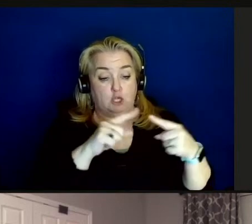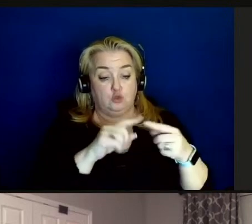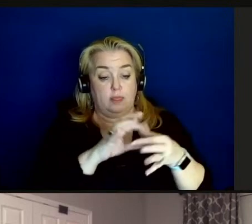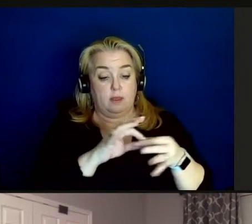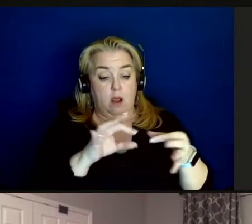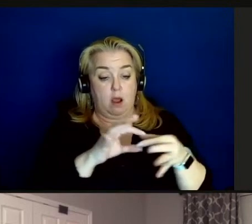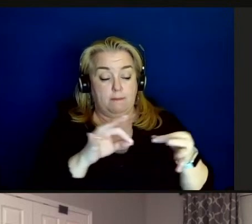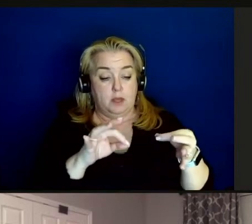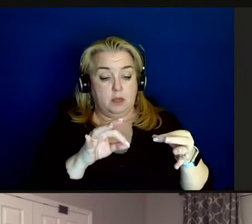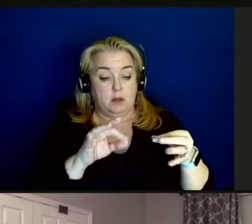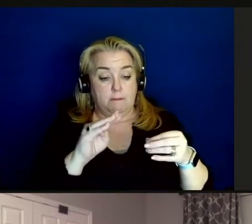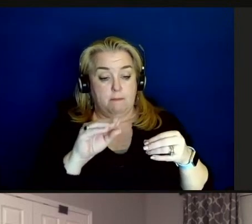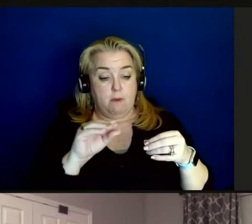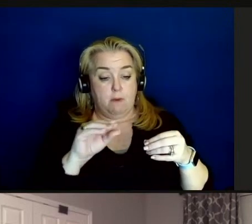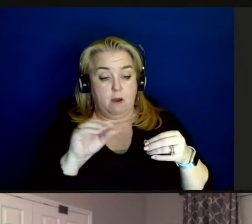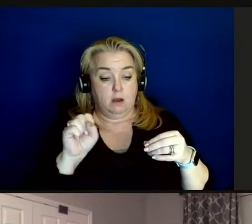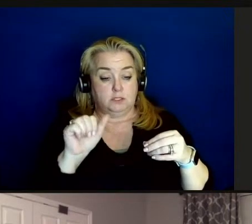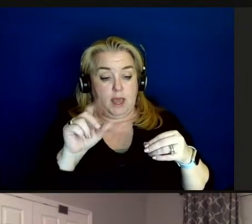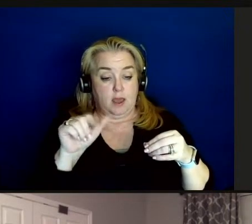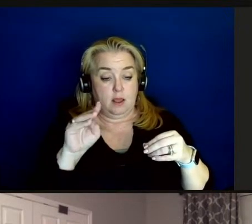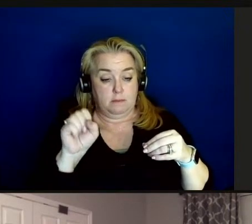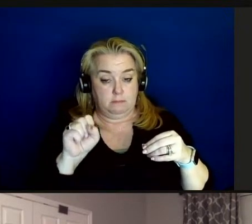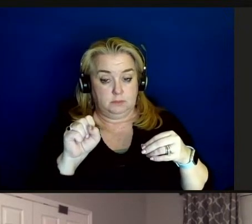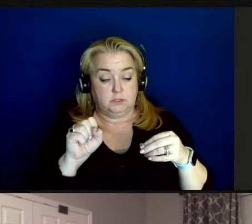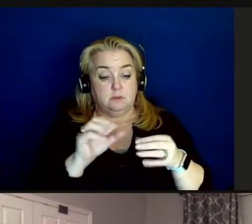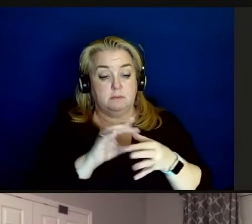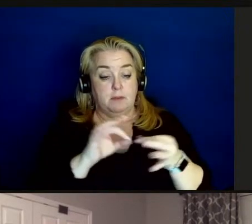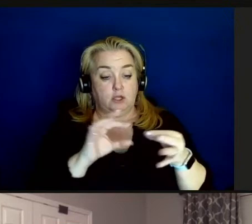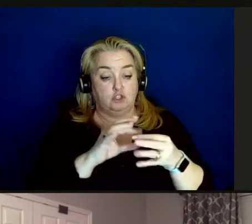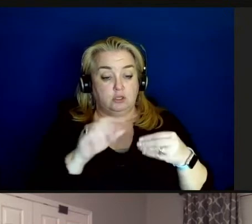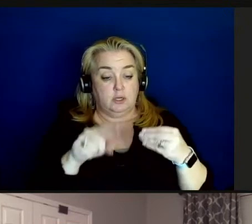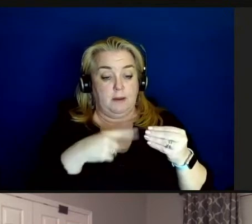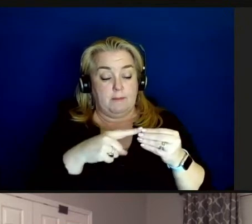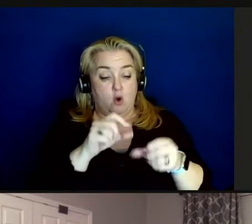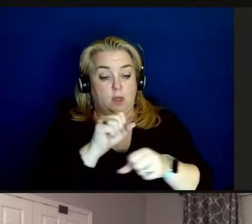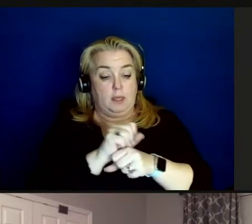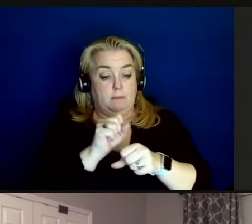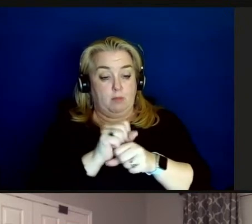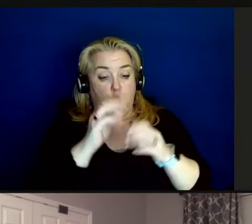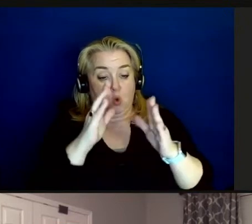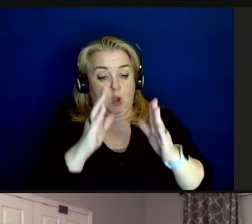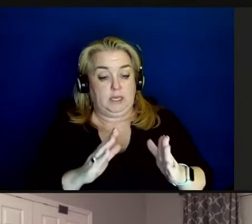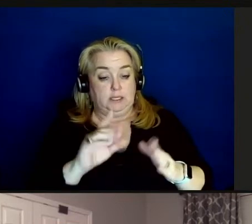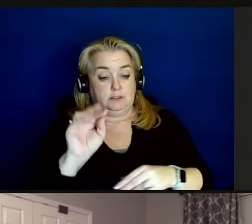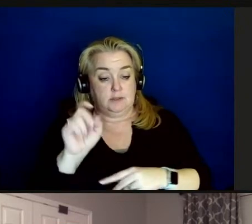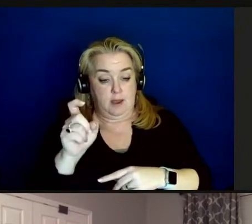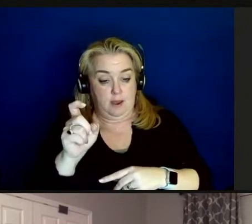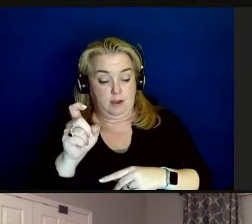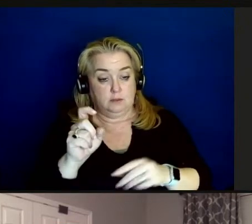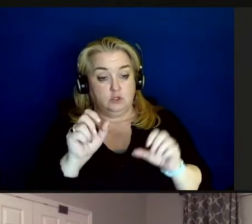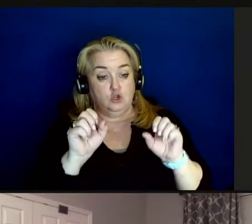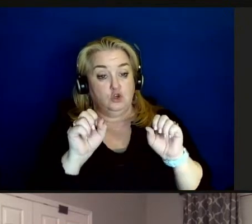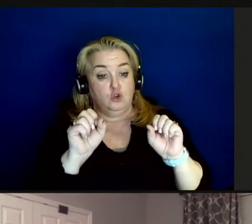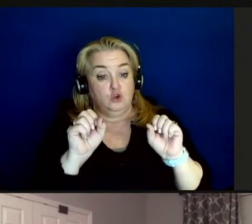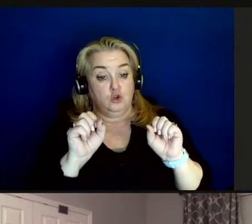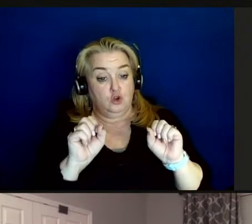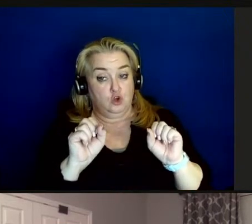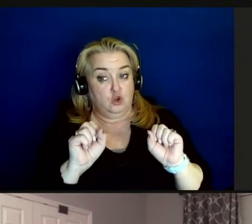THIS COUNSELOR KNOWS SHE'LL PICK IN. SORRY.